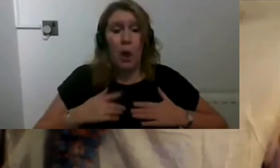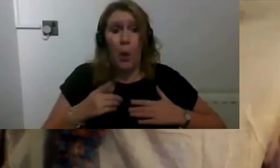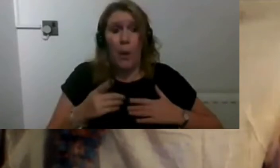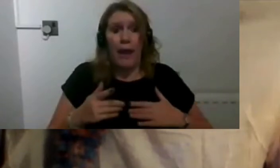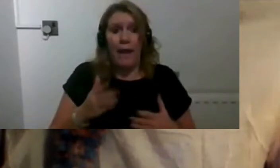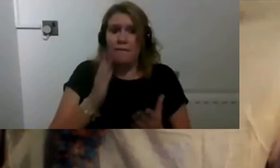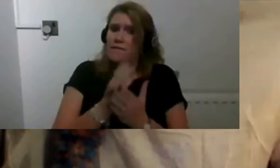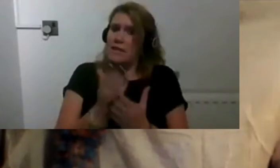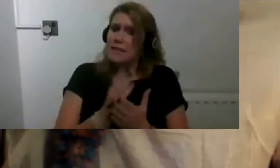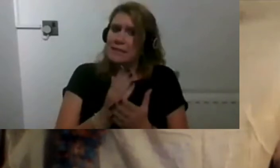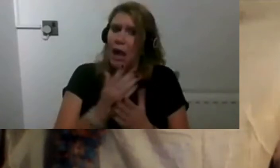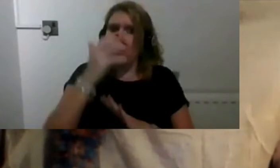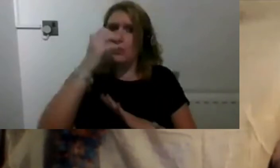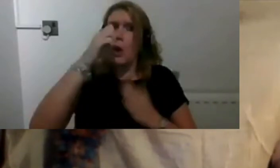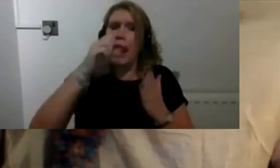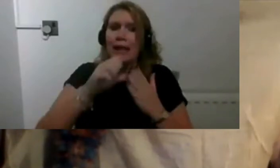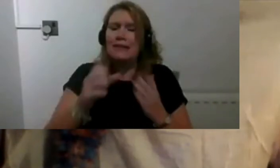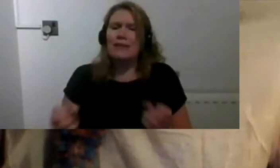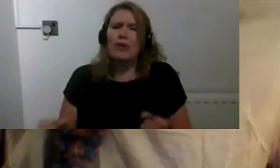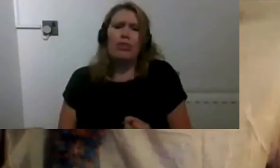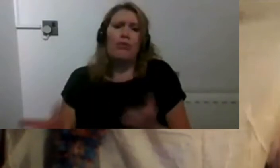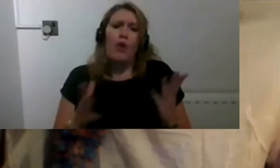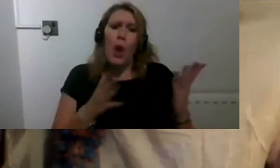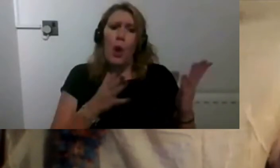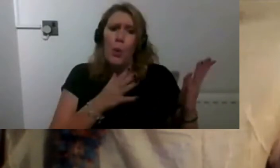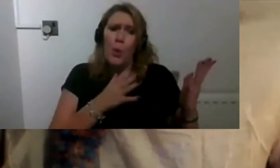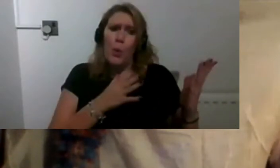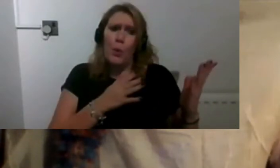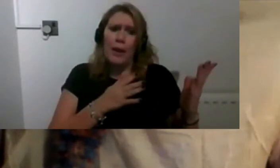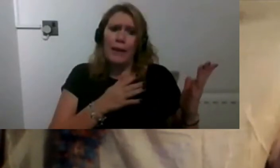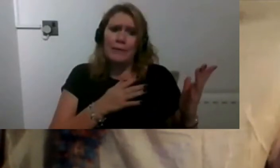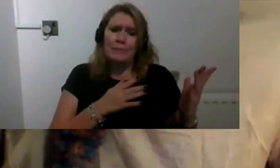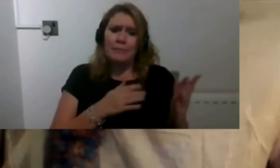Look up a page with letters jumbled up.